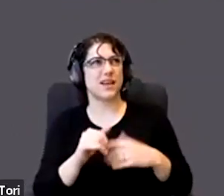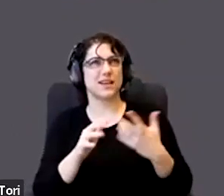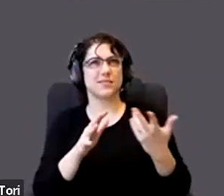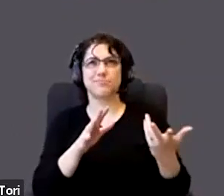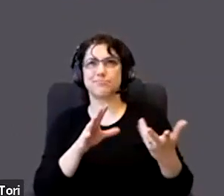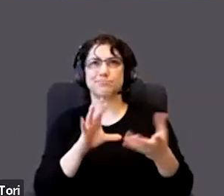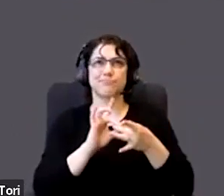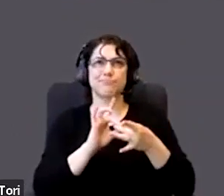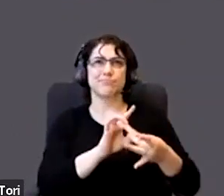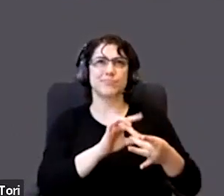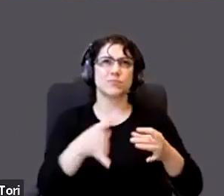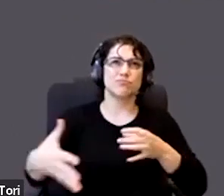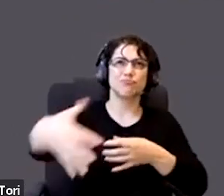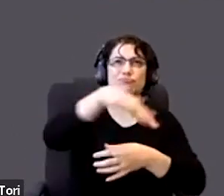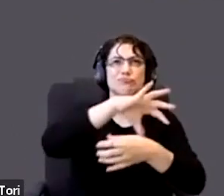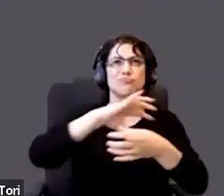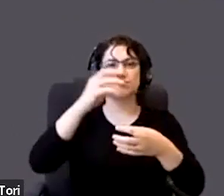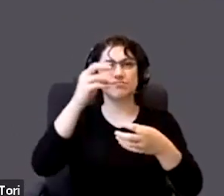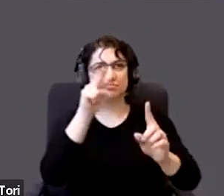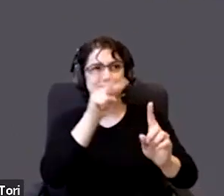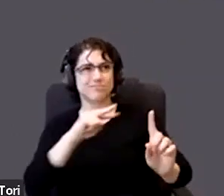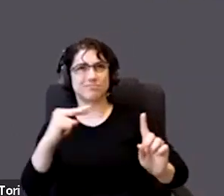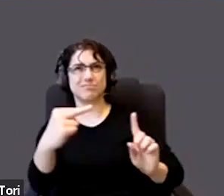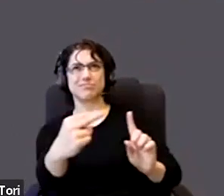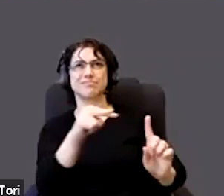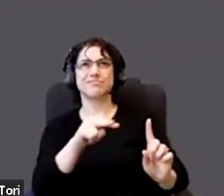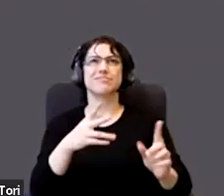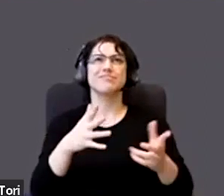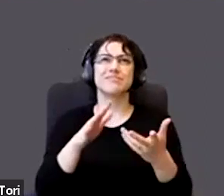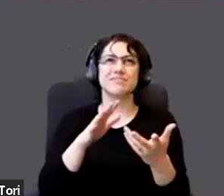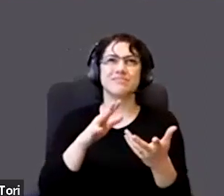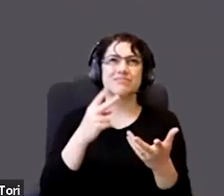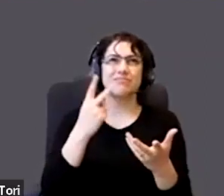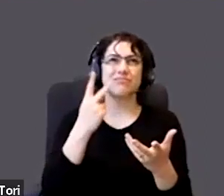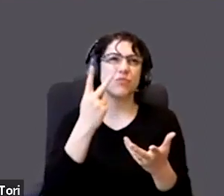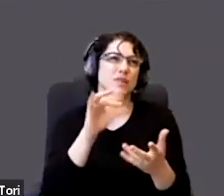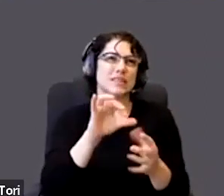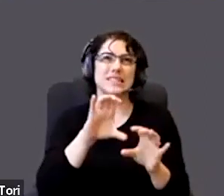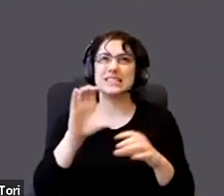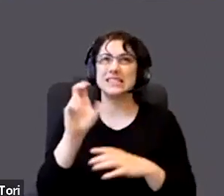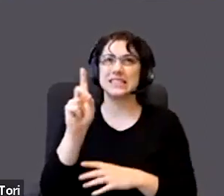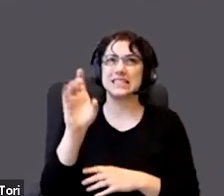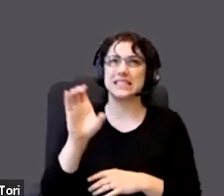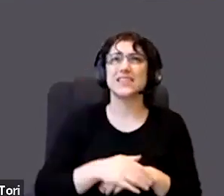Yes; I think that communication has really been one of those areas throughout this pandemic